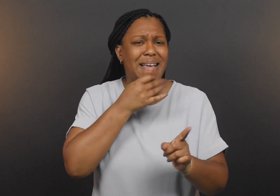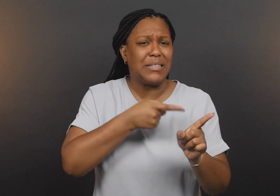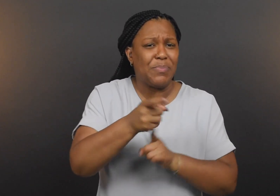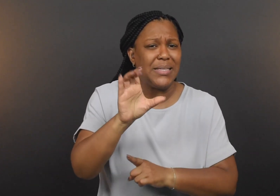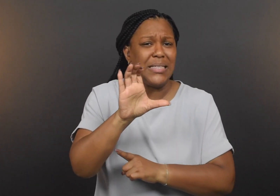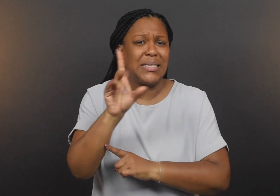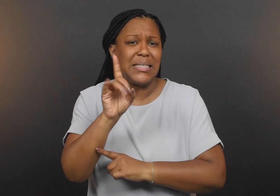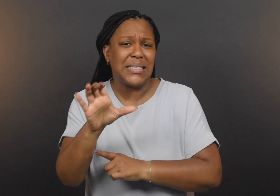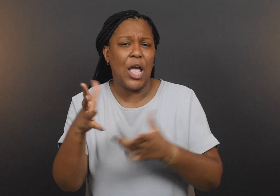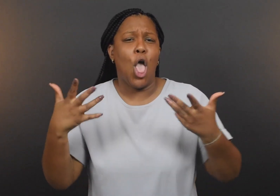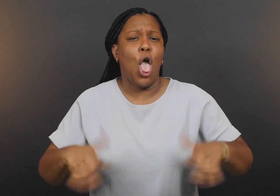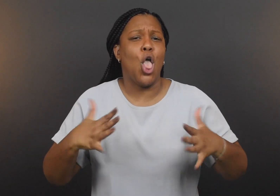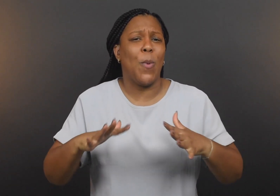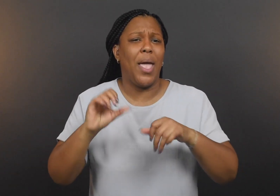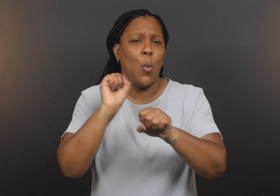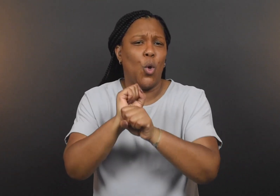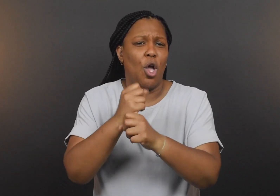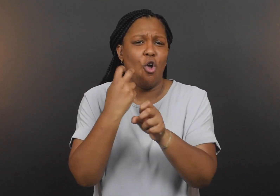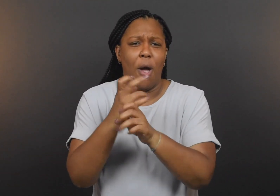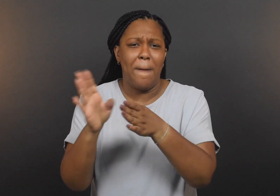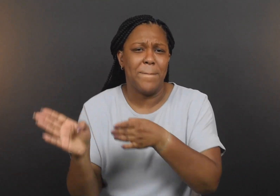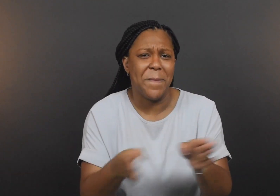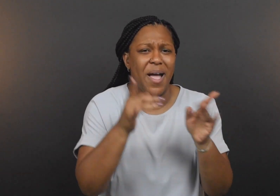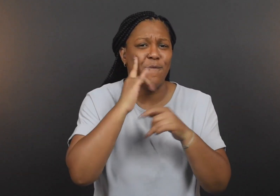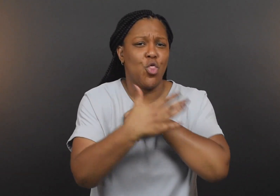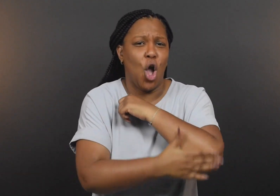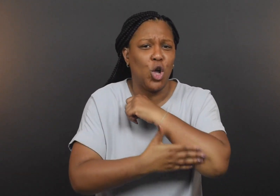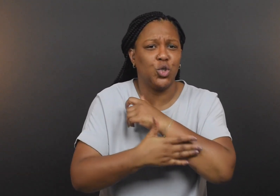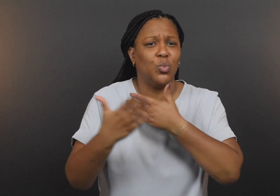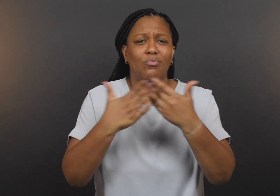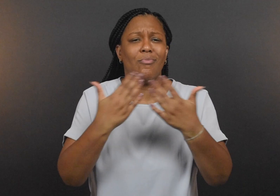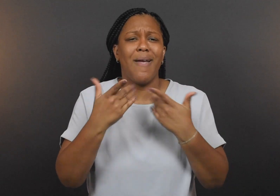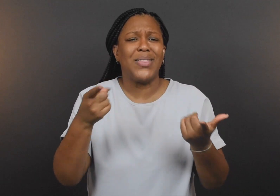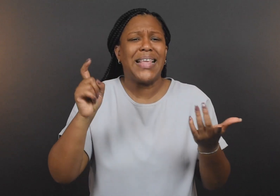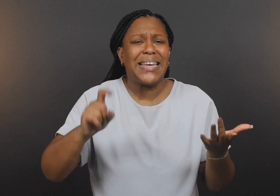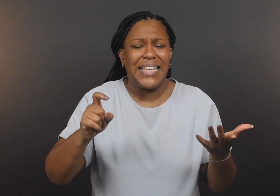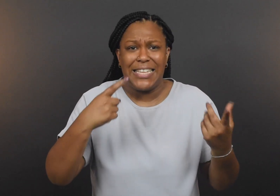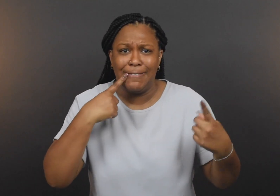of people with the right expertise at CDC already working hard to prepare the country